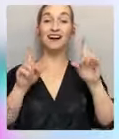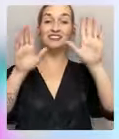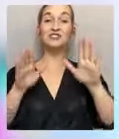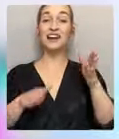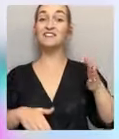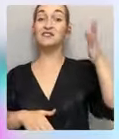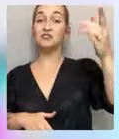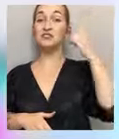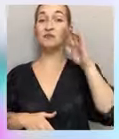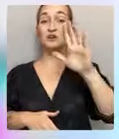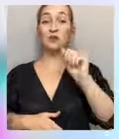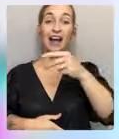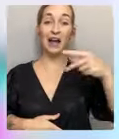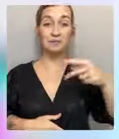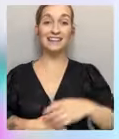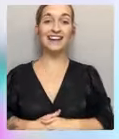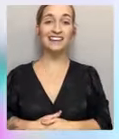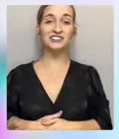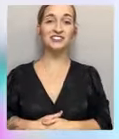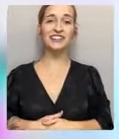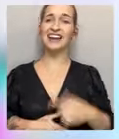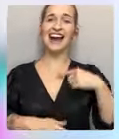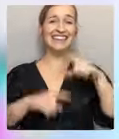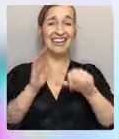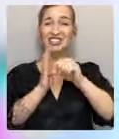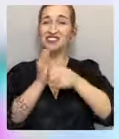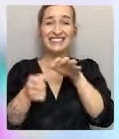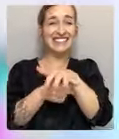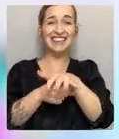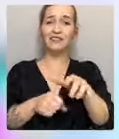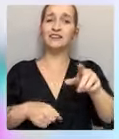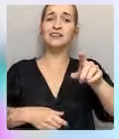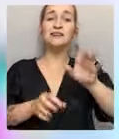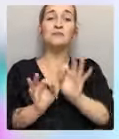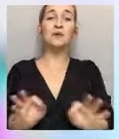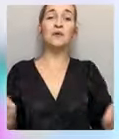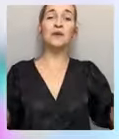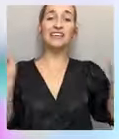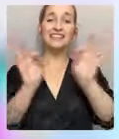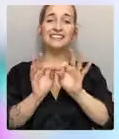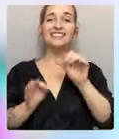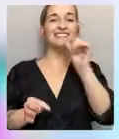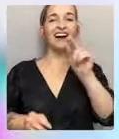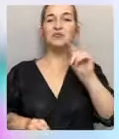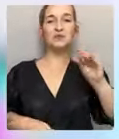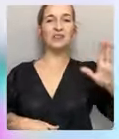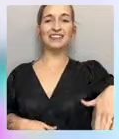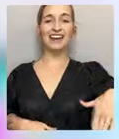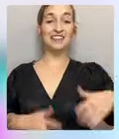but a great future for your application. I cannot stress this enough. It's not too late. Start now.